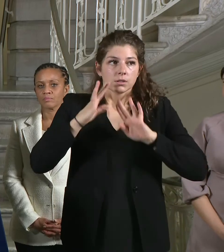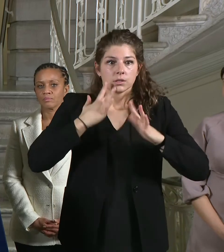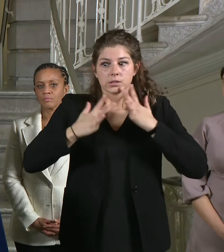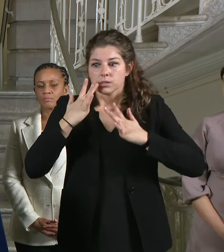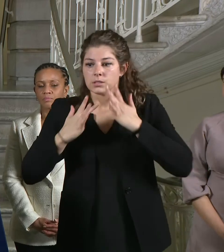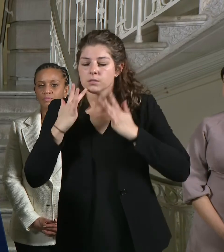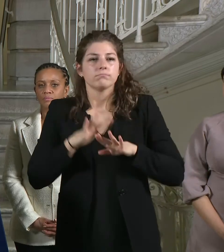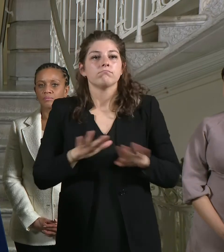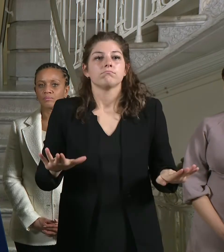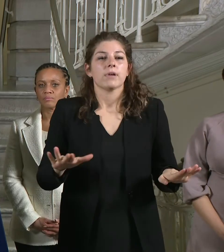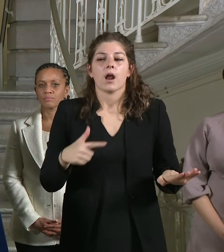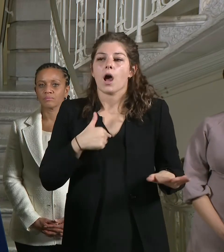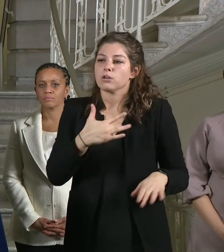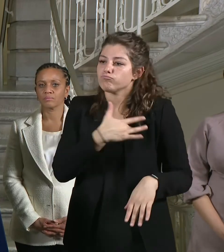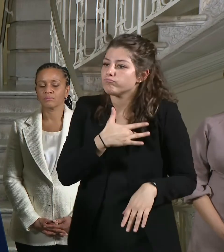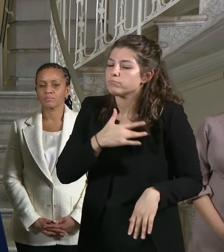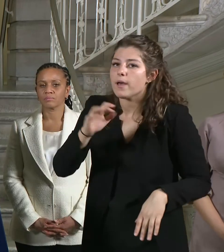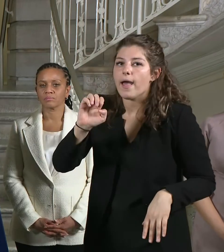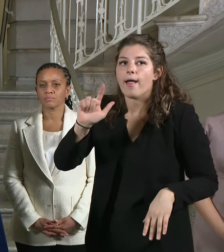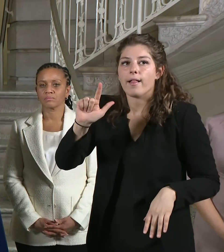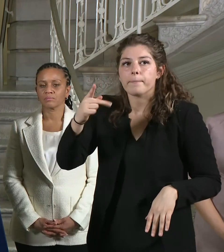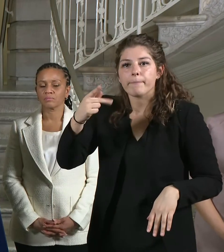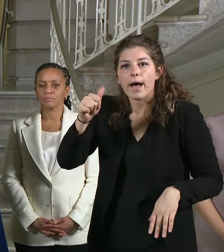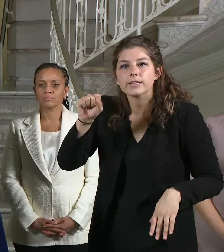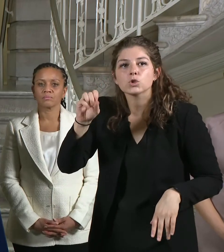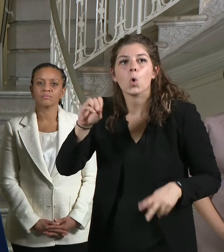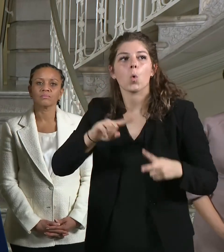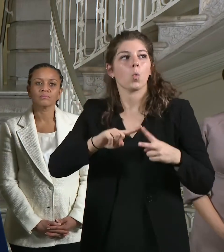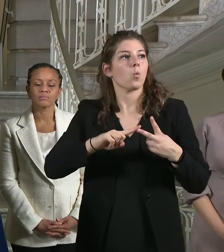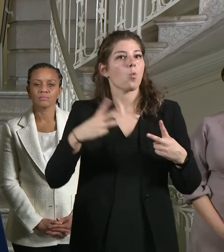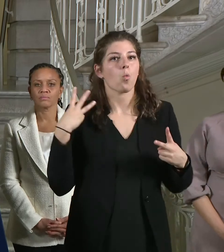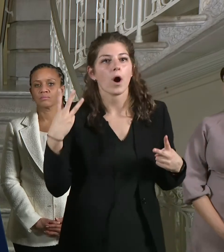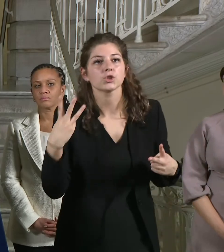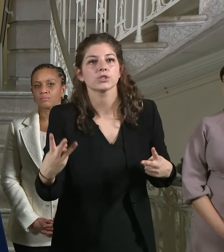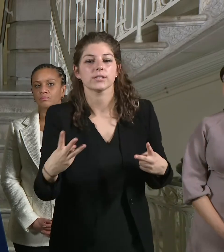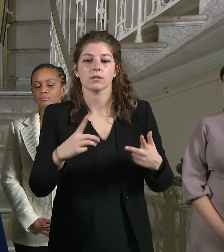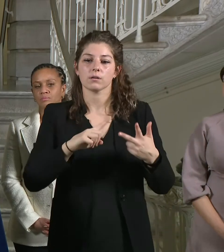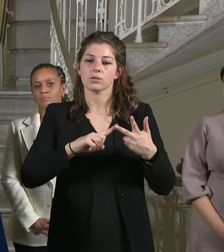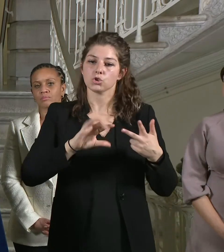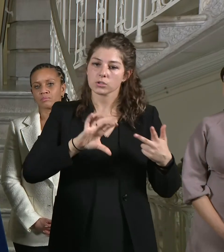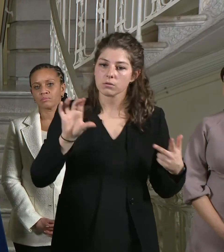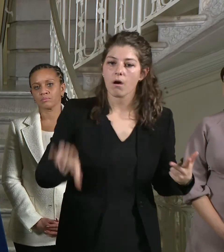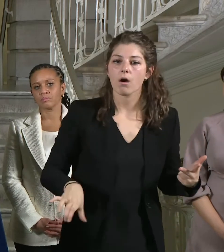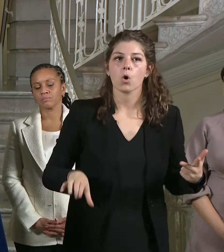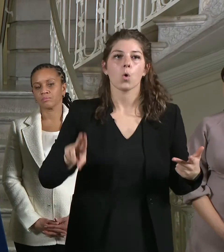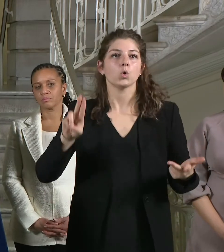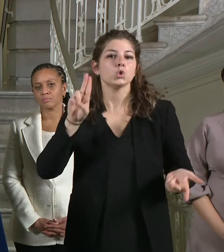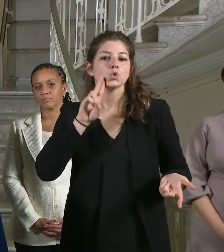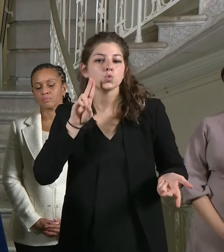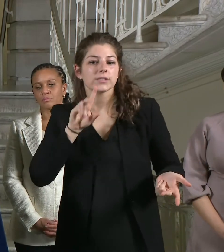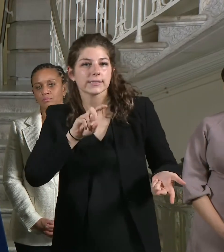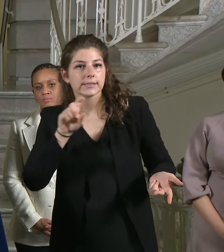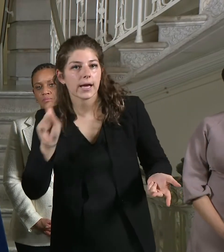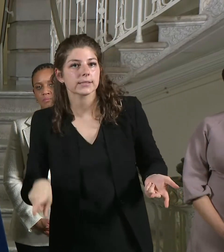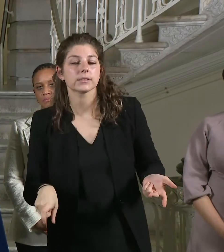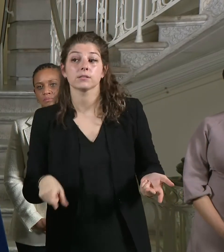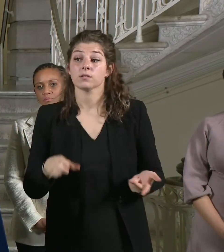AT OUR BORDER AND WE HAVE TO RESOLVE IT. NO CITIES IN AMERICA SHOULD BE GOING THROUGH THIS. MY